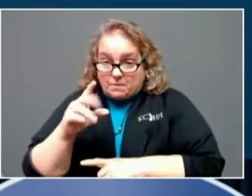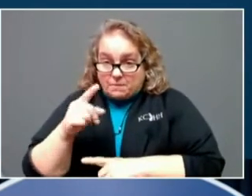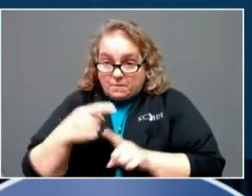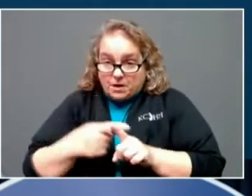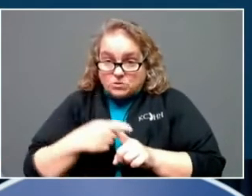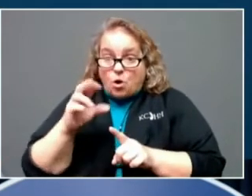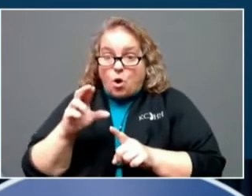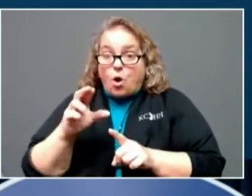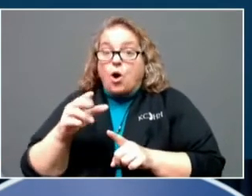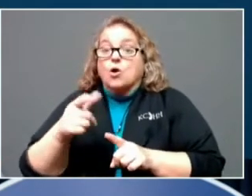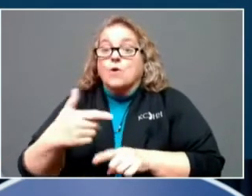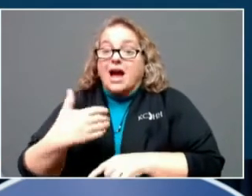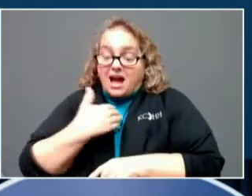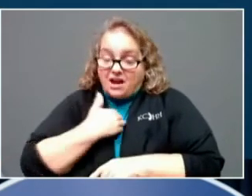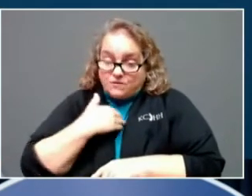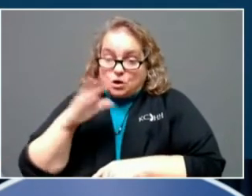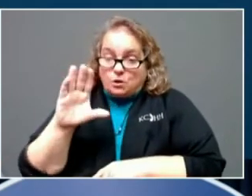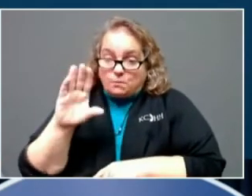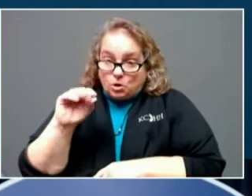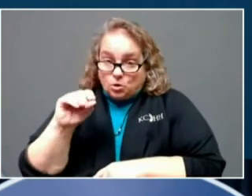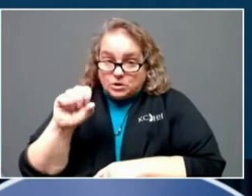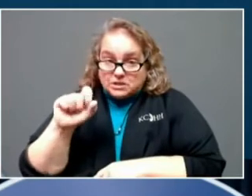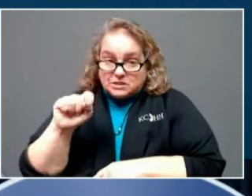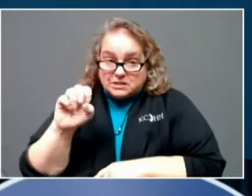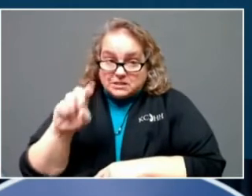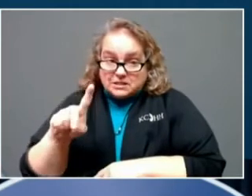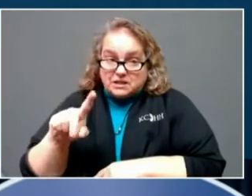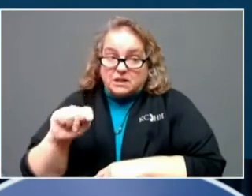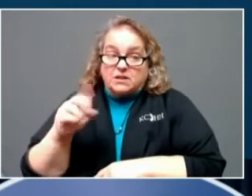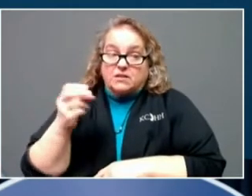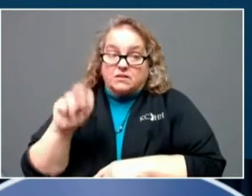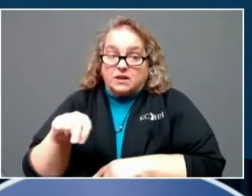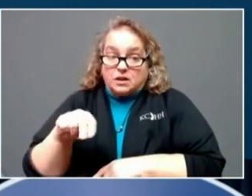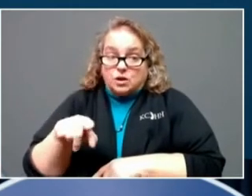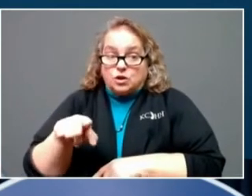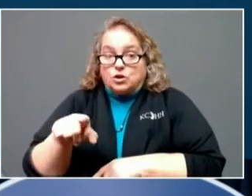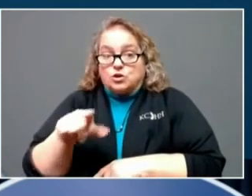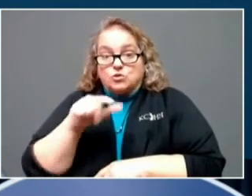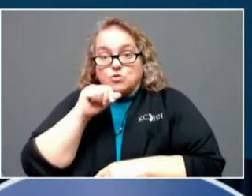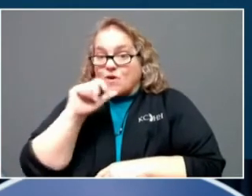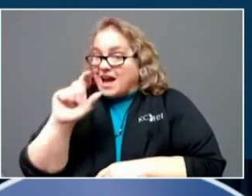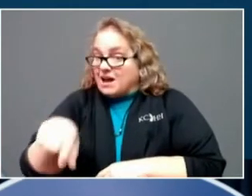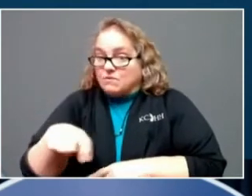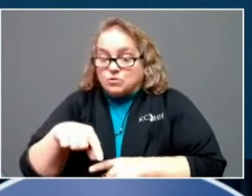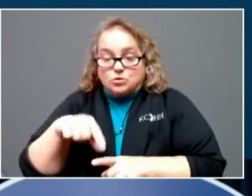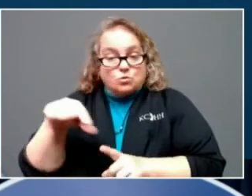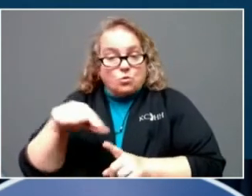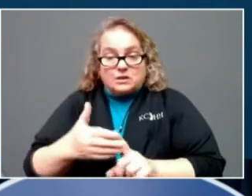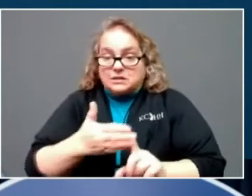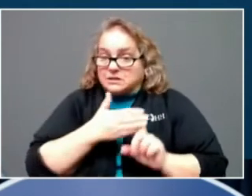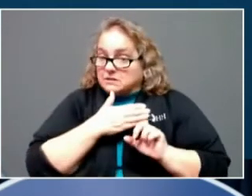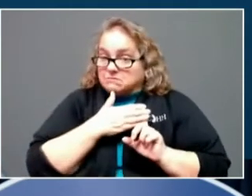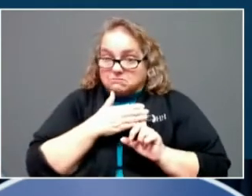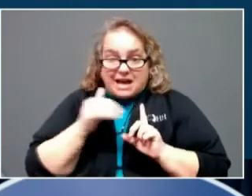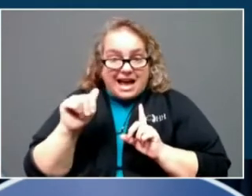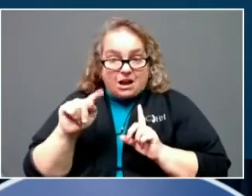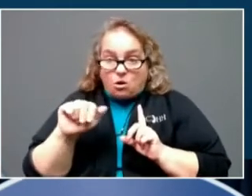months after your second dose of your vaccine, you don't have to quarantine at all. But they still recommend you get a test after five days and you